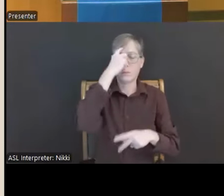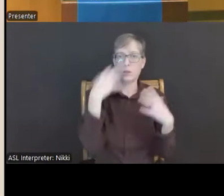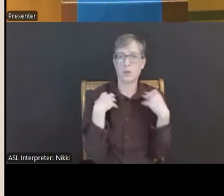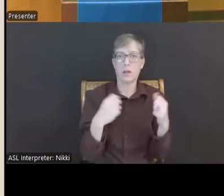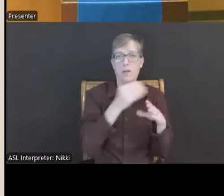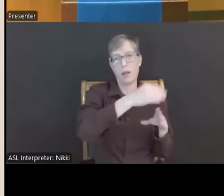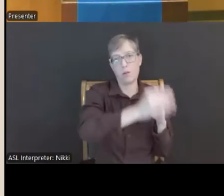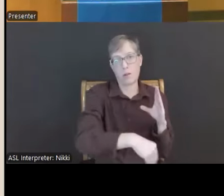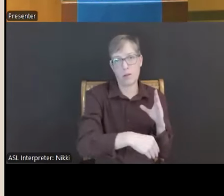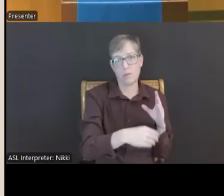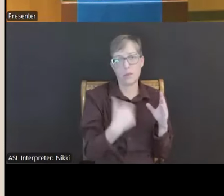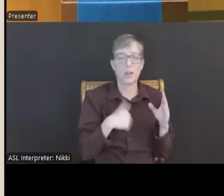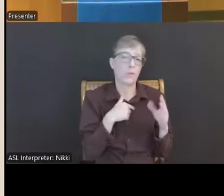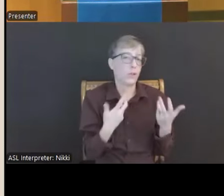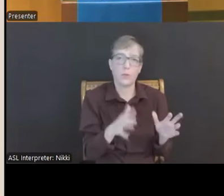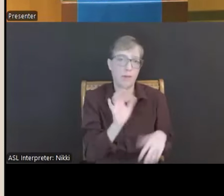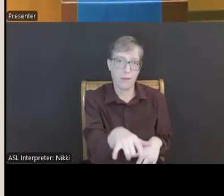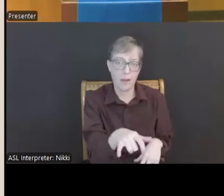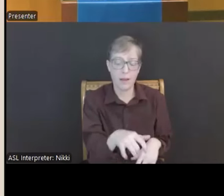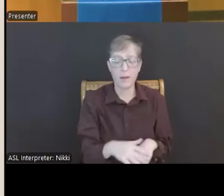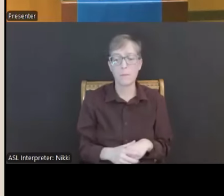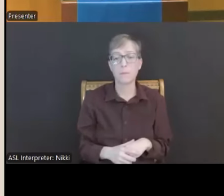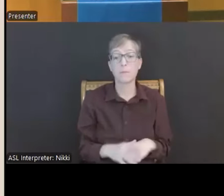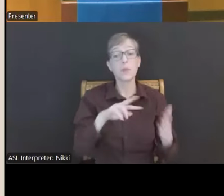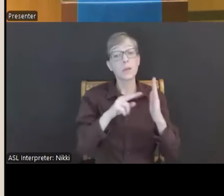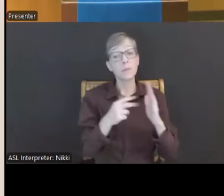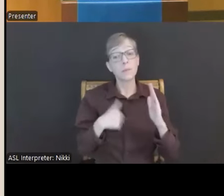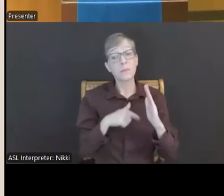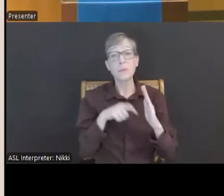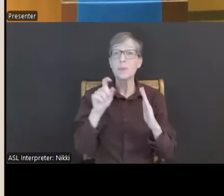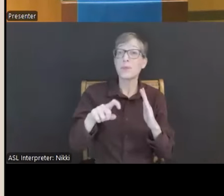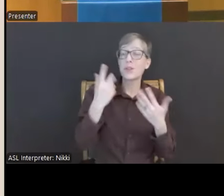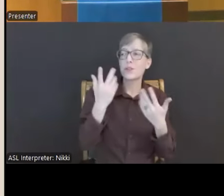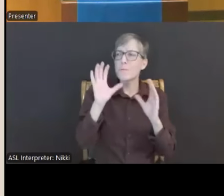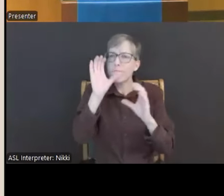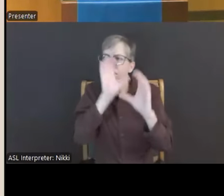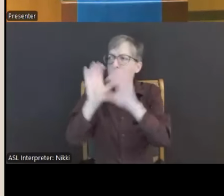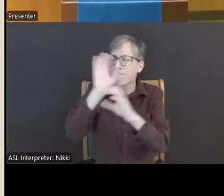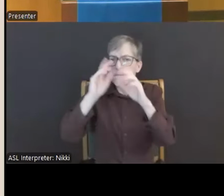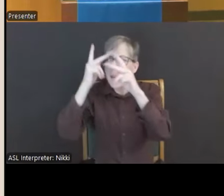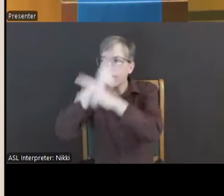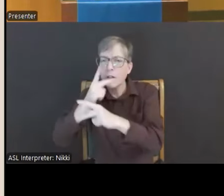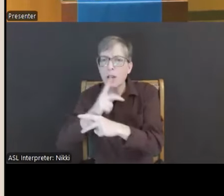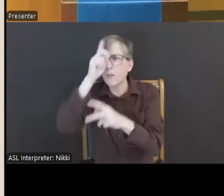leads us to exploring strategy to really solve this building trust um making sure that we're